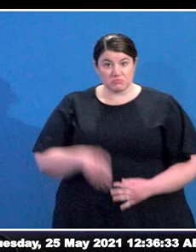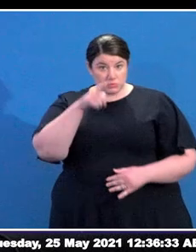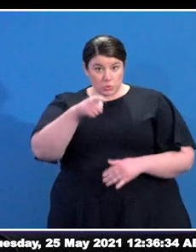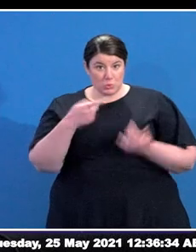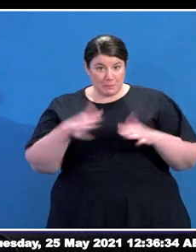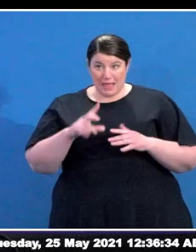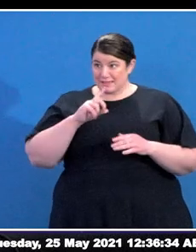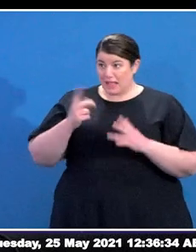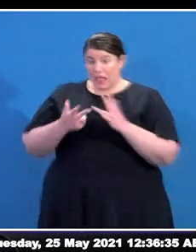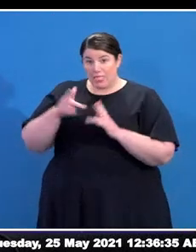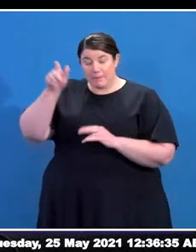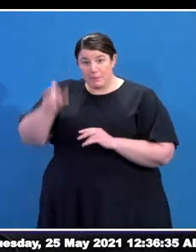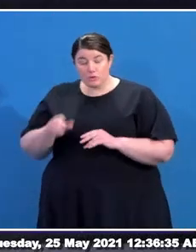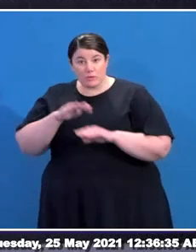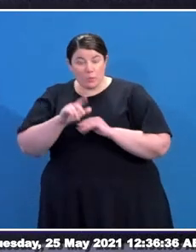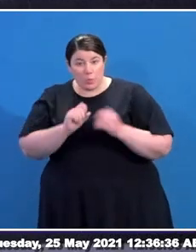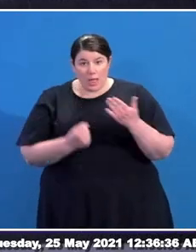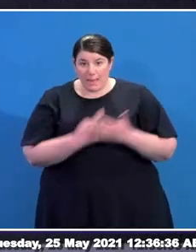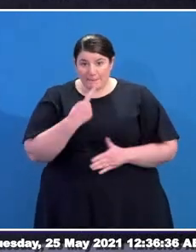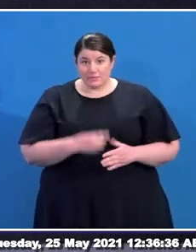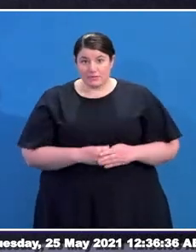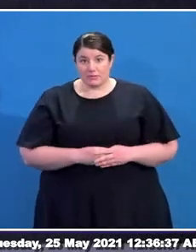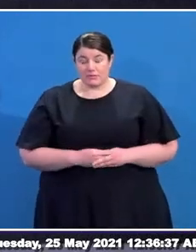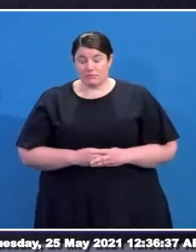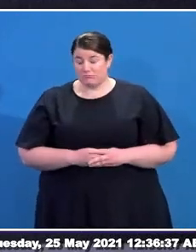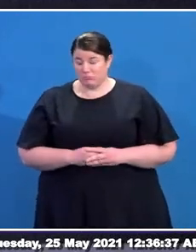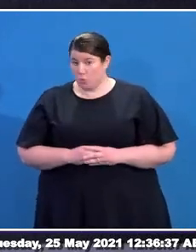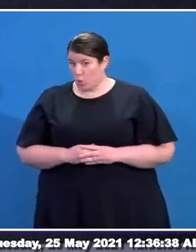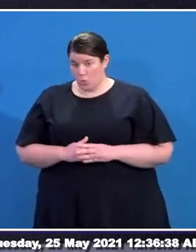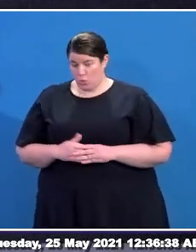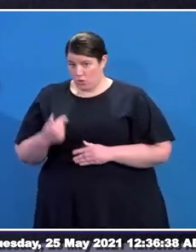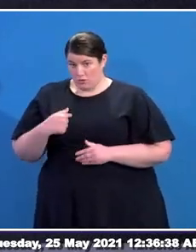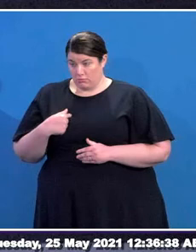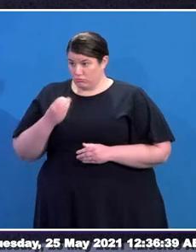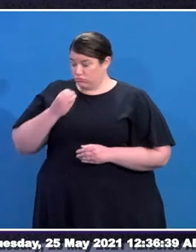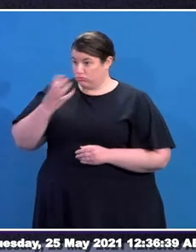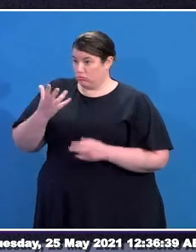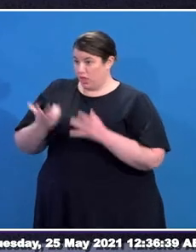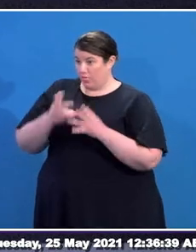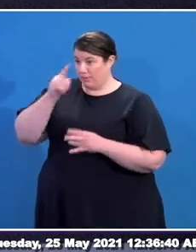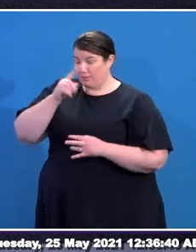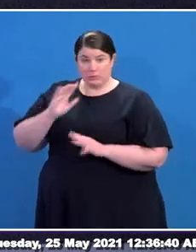No. I kept that to myself because whatever --- whoever I heard that from,